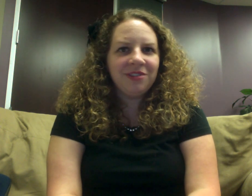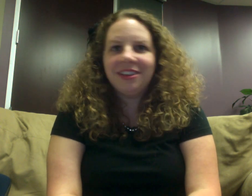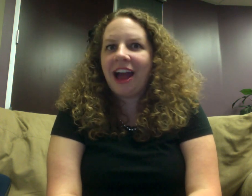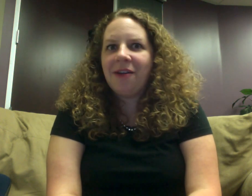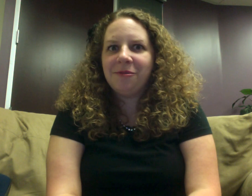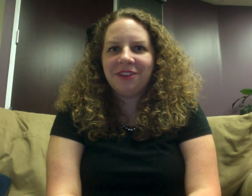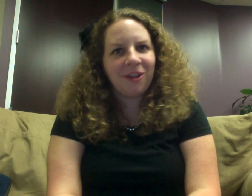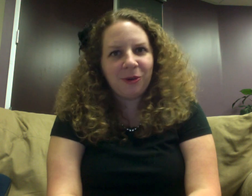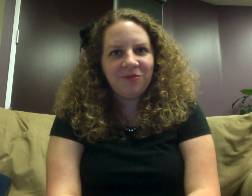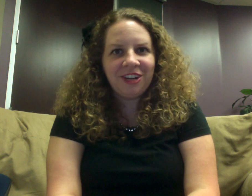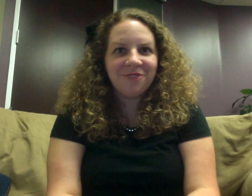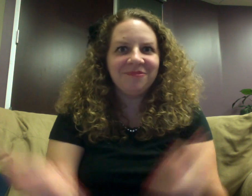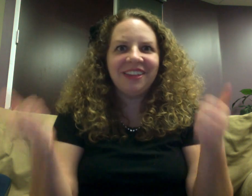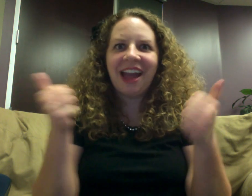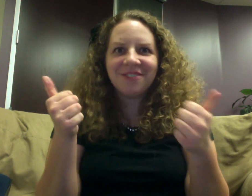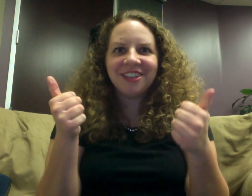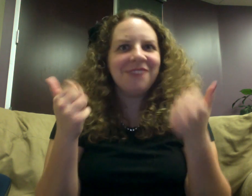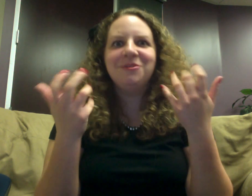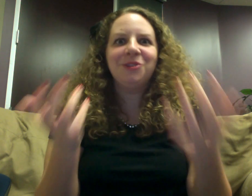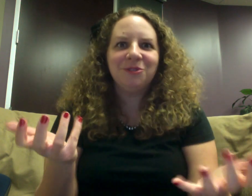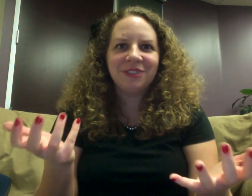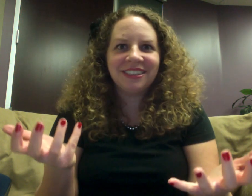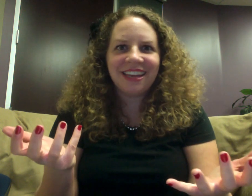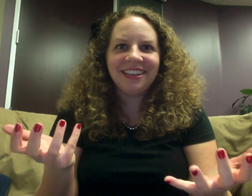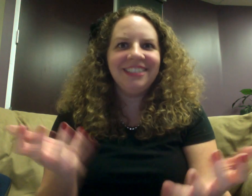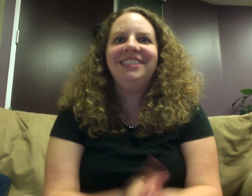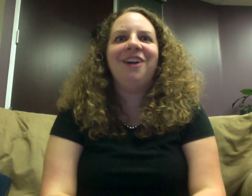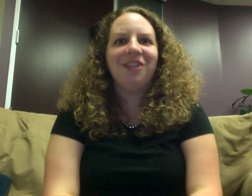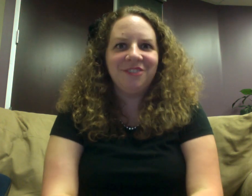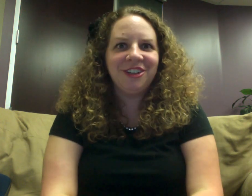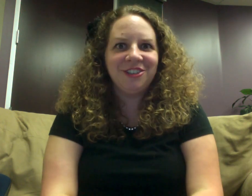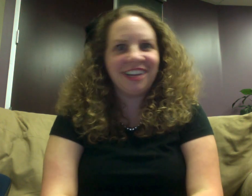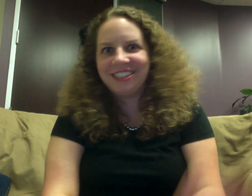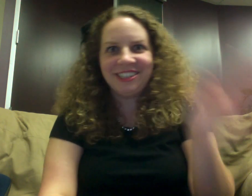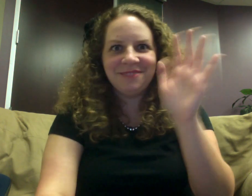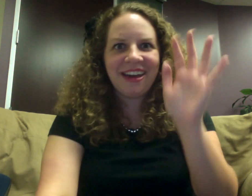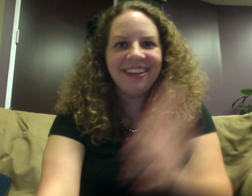anymore, then I will make a follow-up video. Have a good night and I'm so excited to see all of your introductions! Bye!